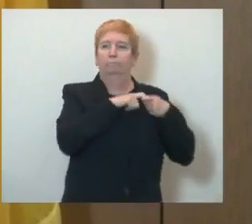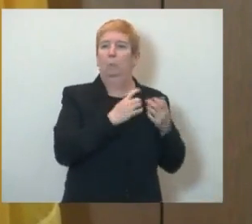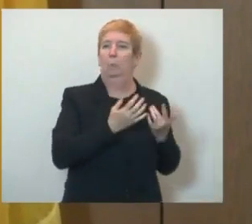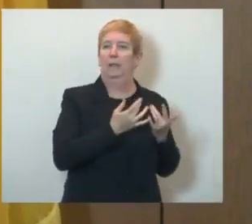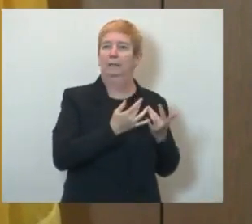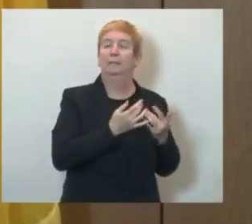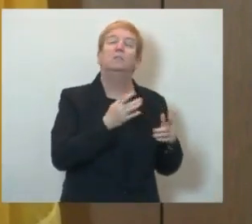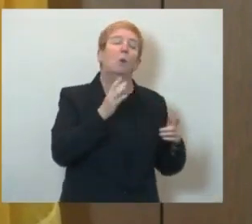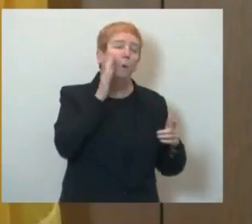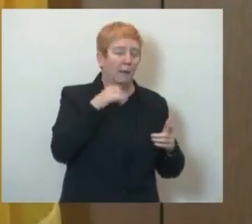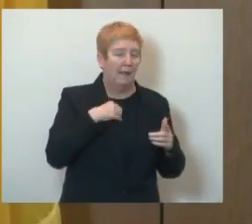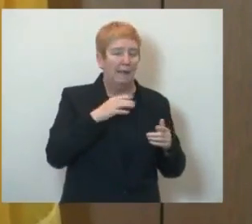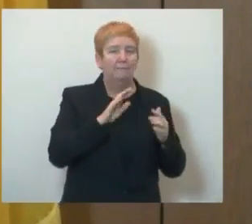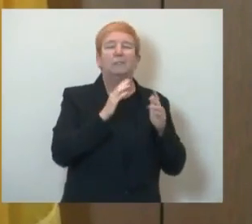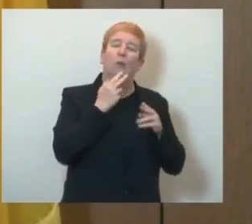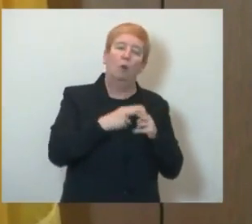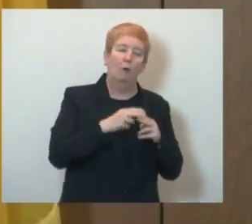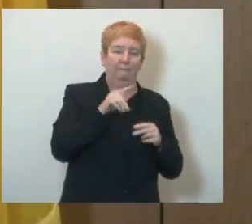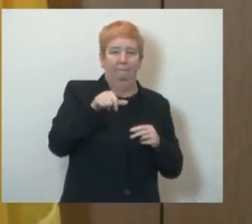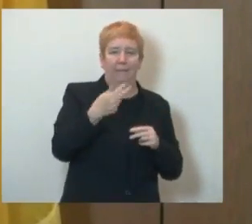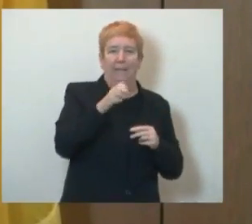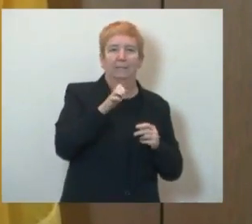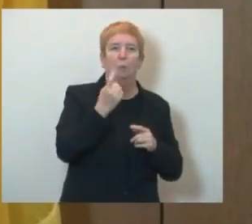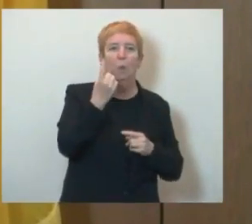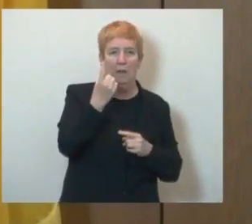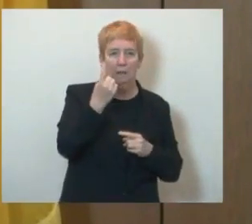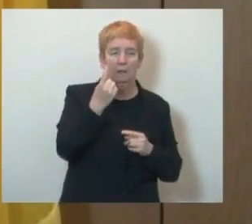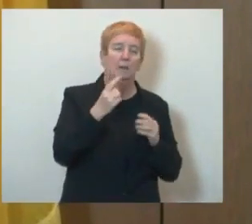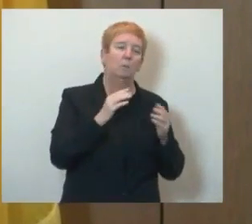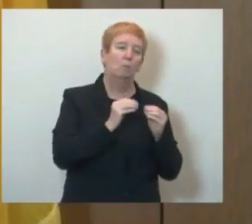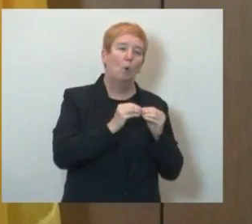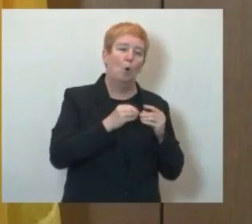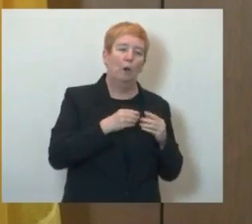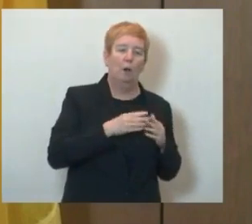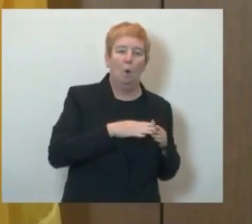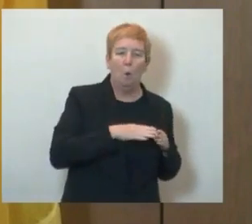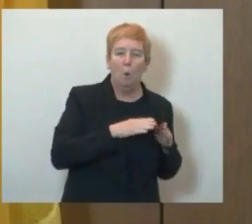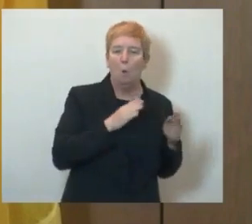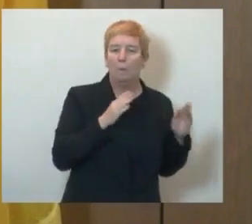EQUIPMENT AND SUPPORT THEN WE CAN’T GO TO THE NEXT PHASE.